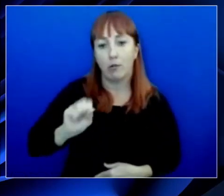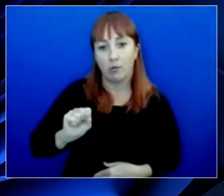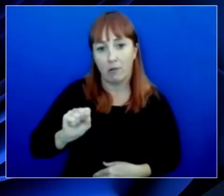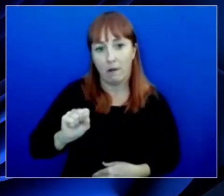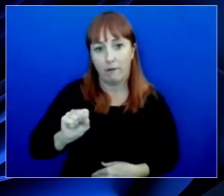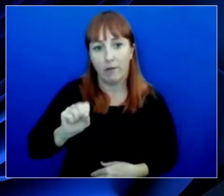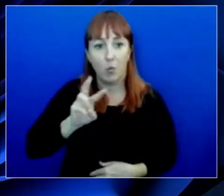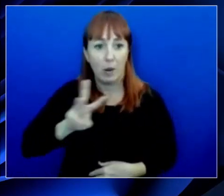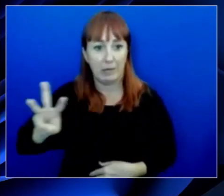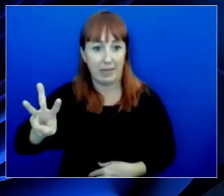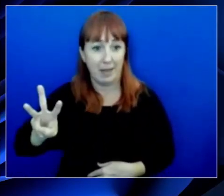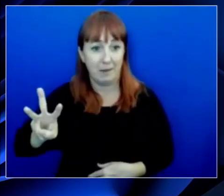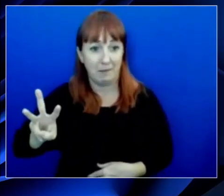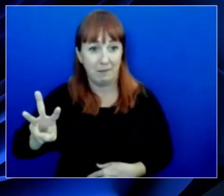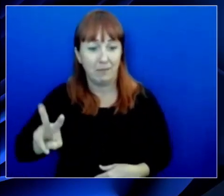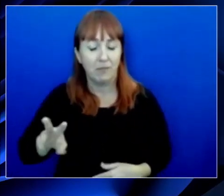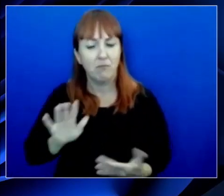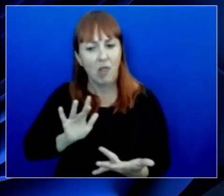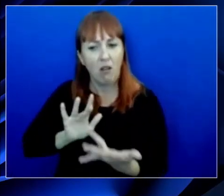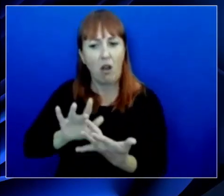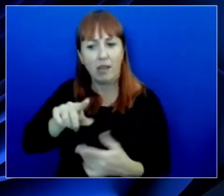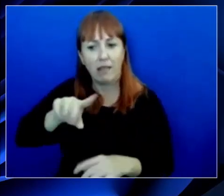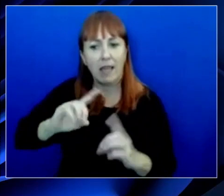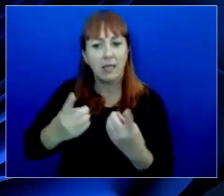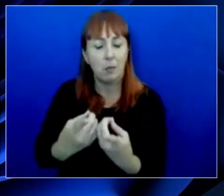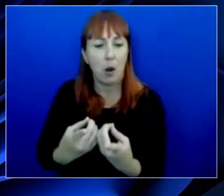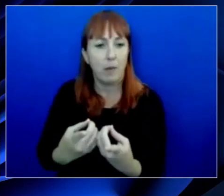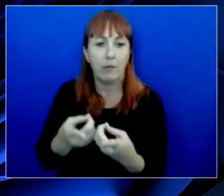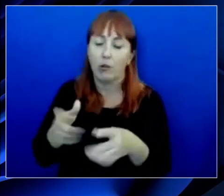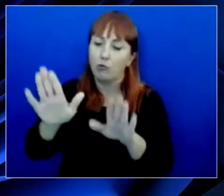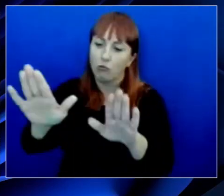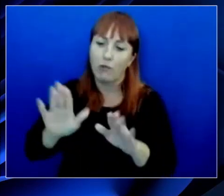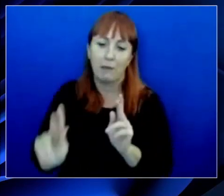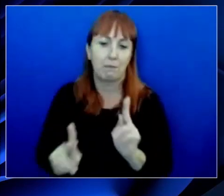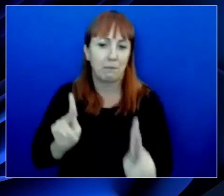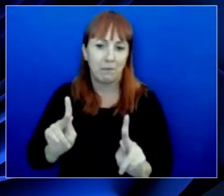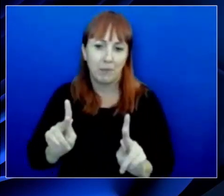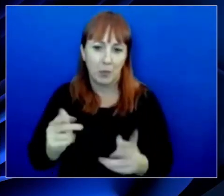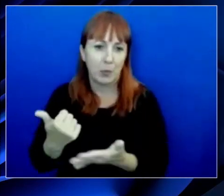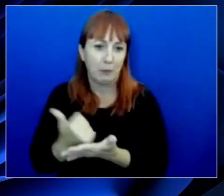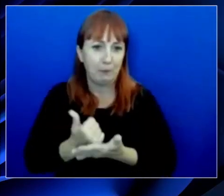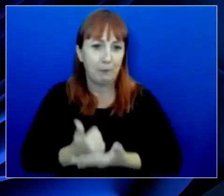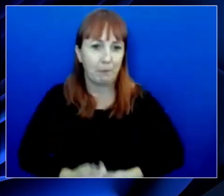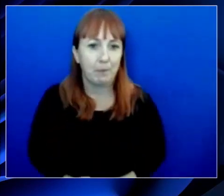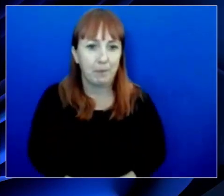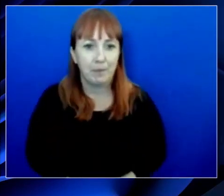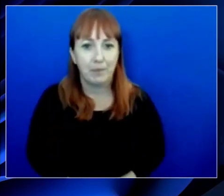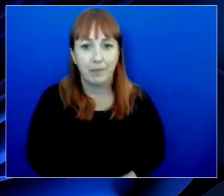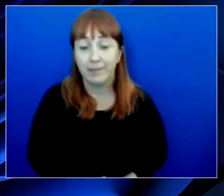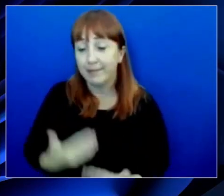So get in touch with DAD, and eDAD. They're really great folks. Thanks, Ann,